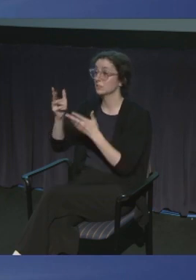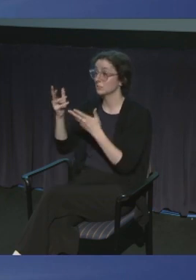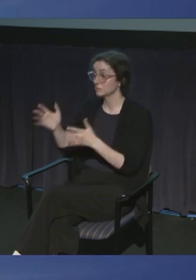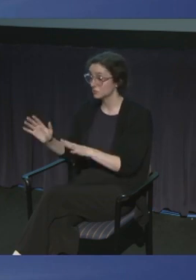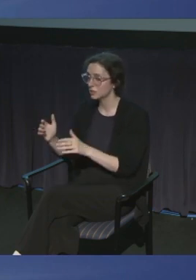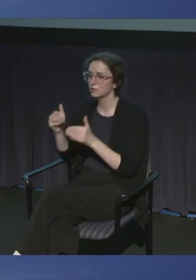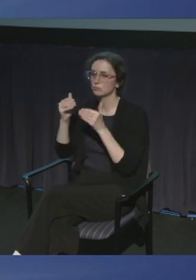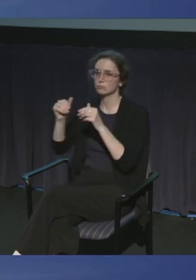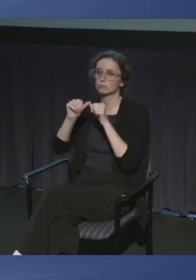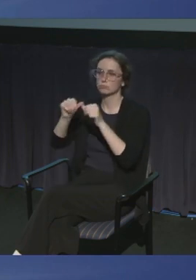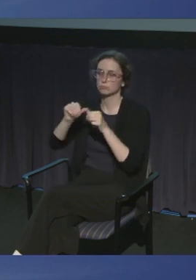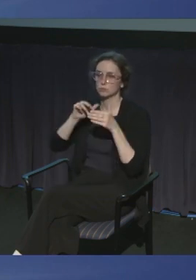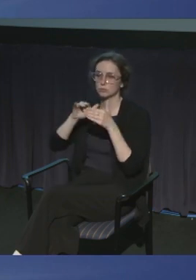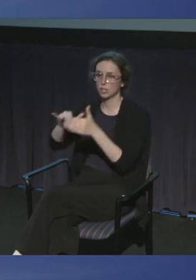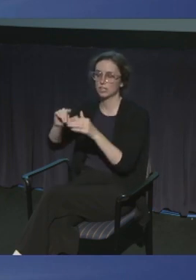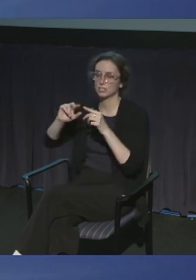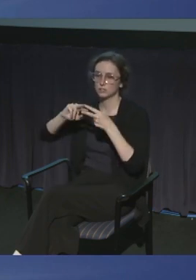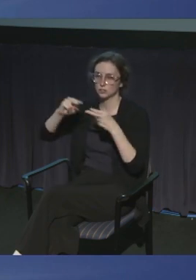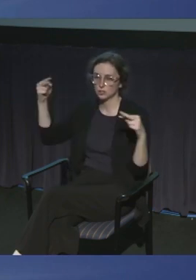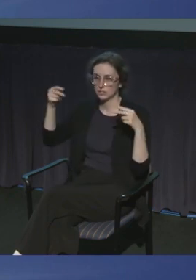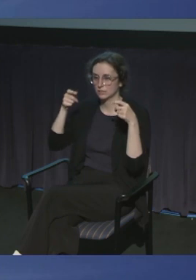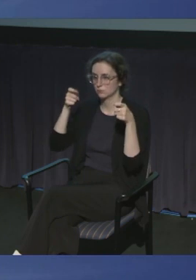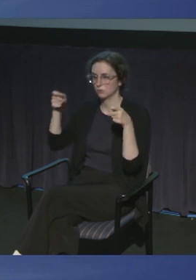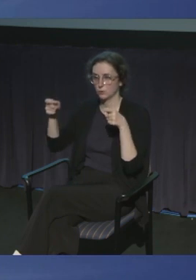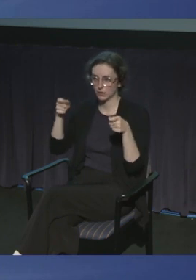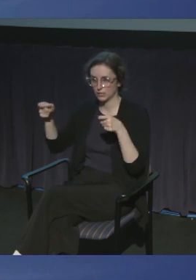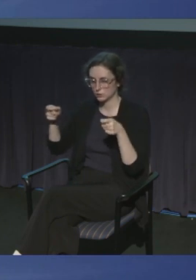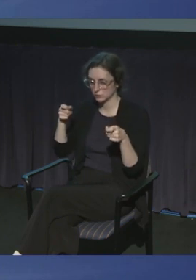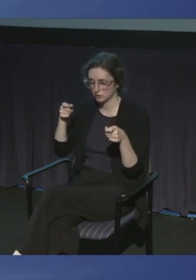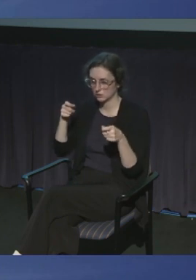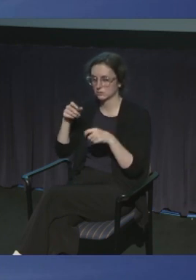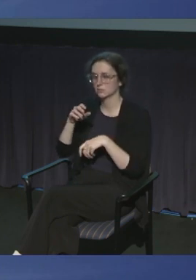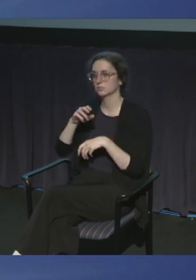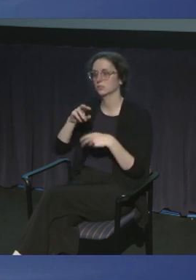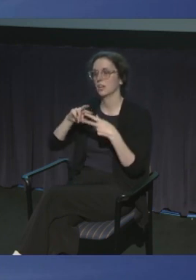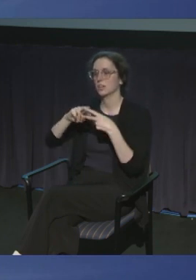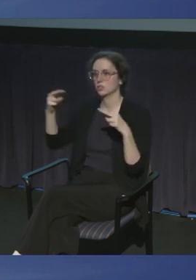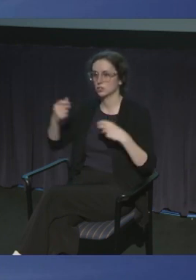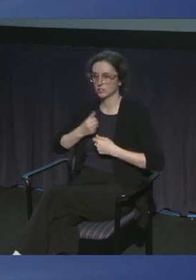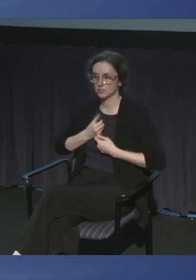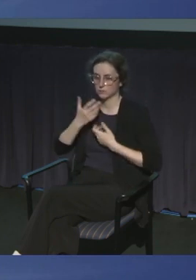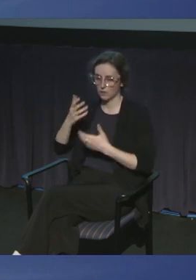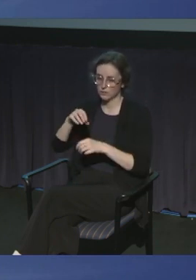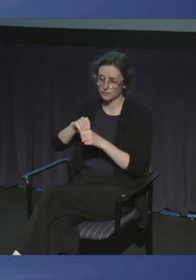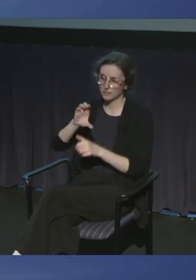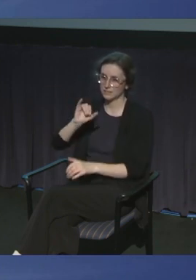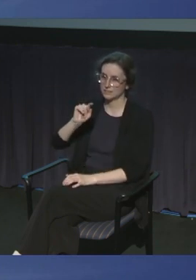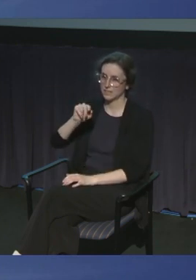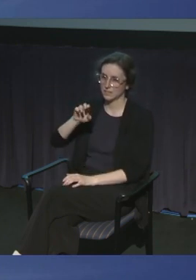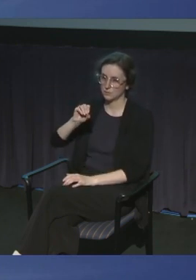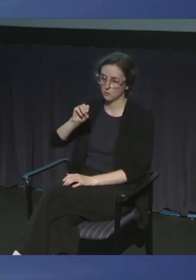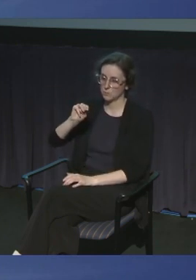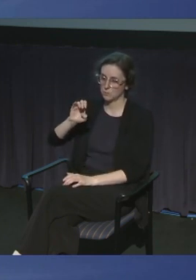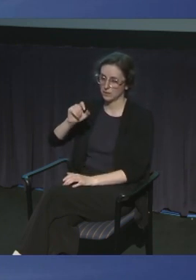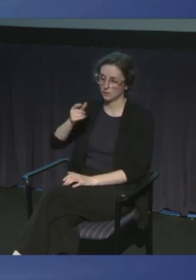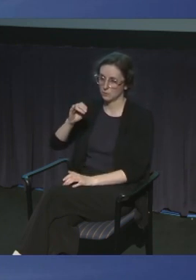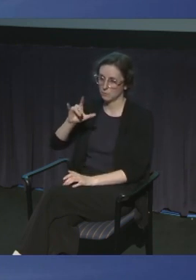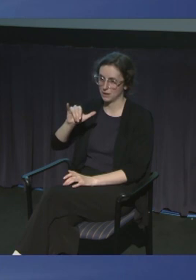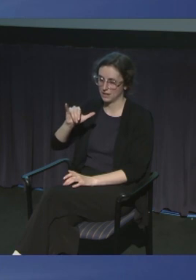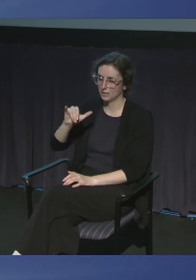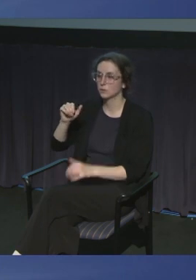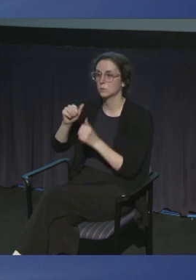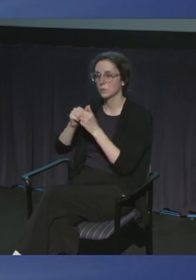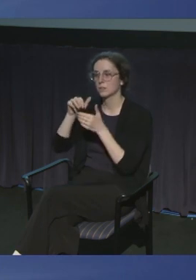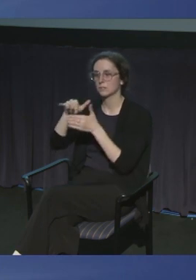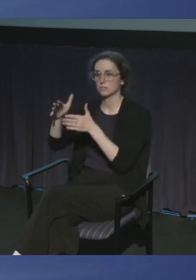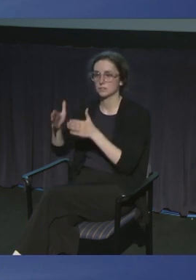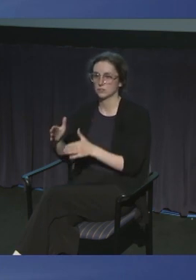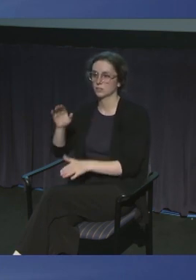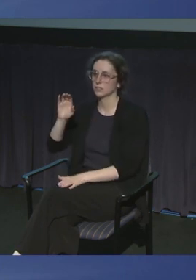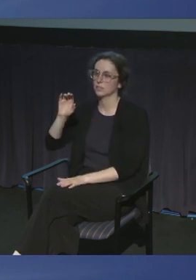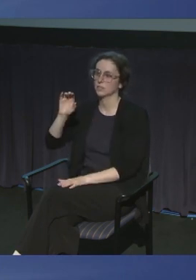EARNED HIS MD AND PHD AT JOHNS